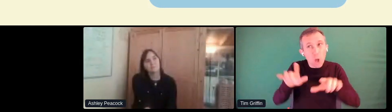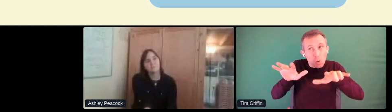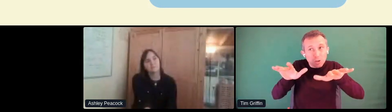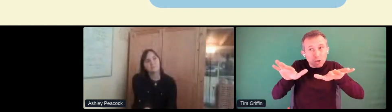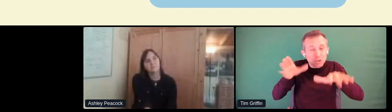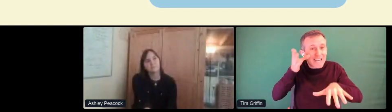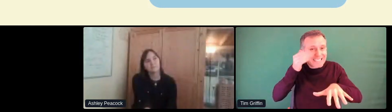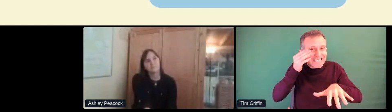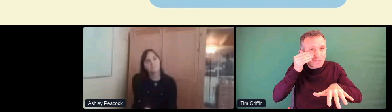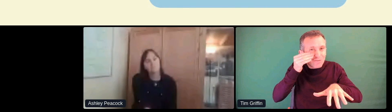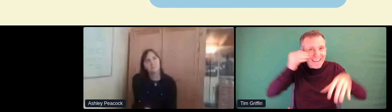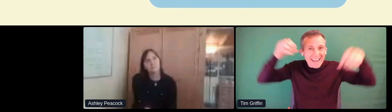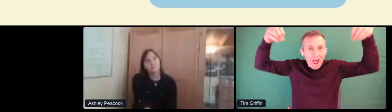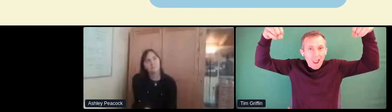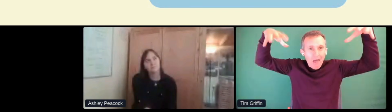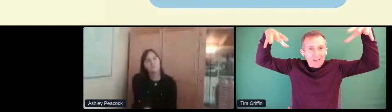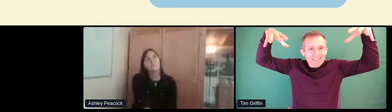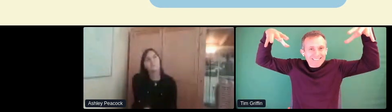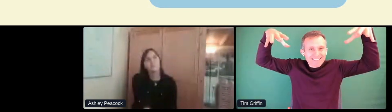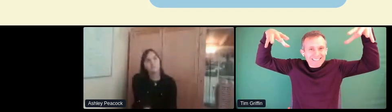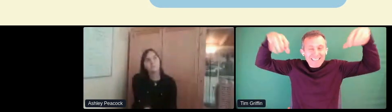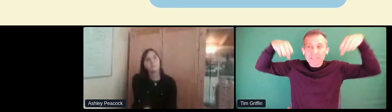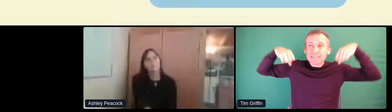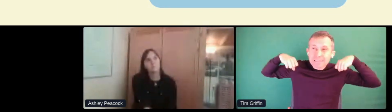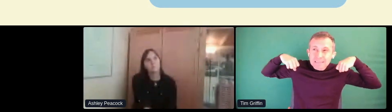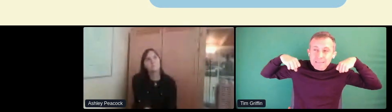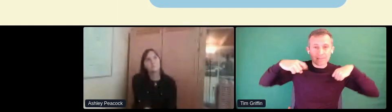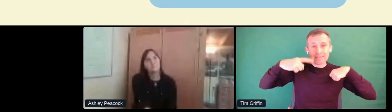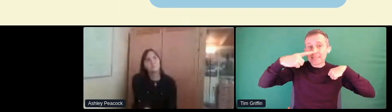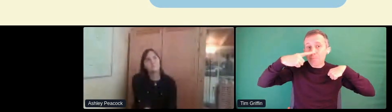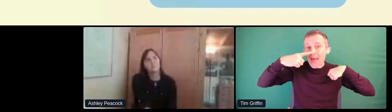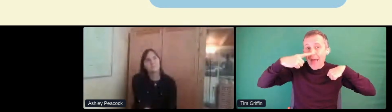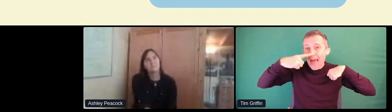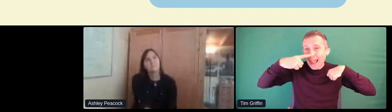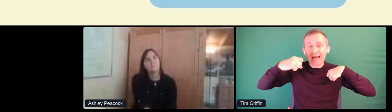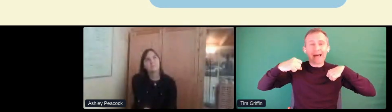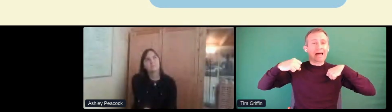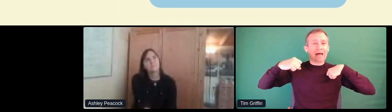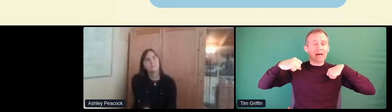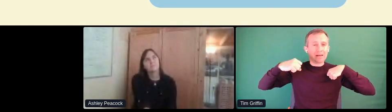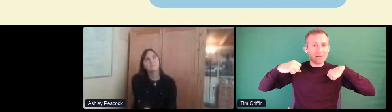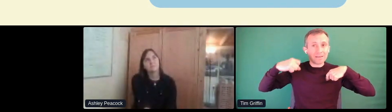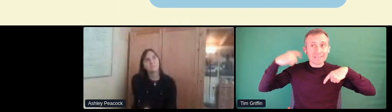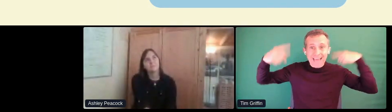the lights, the smells, the sounds, all of those sorts of things, they're quite difficult for me